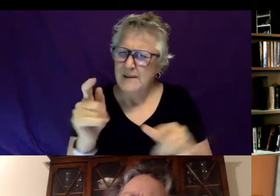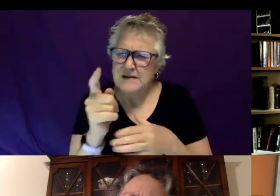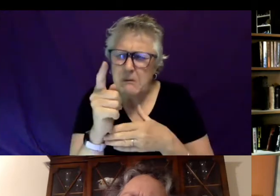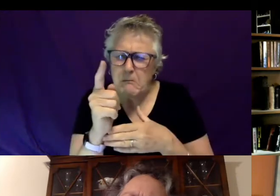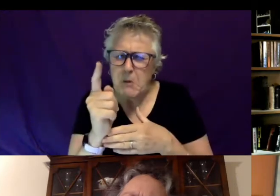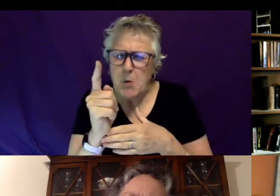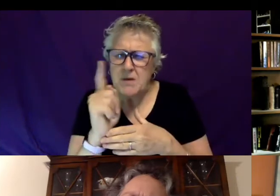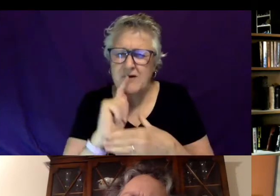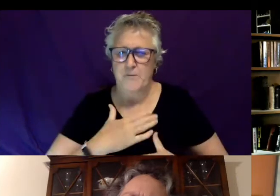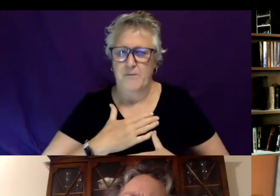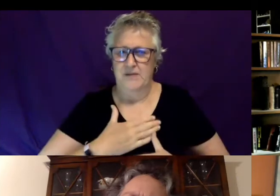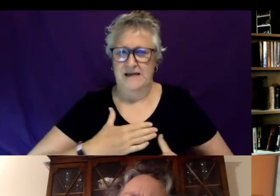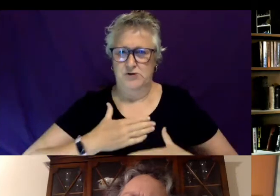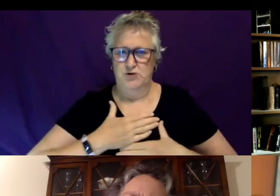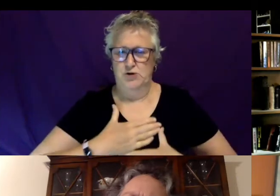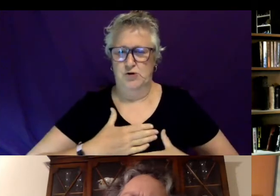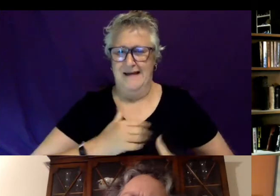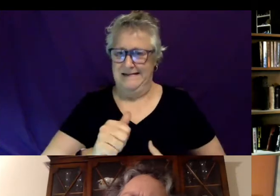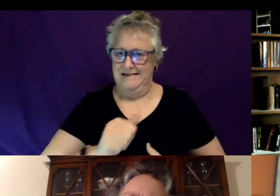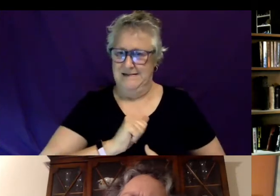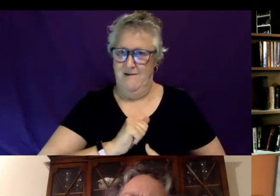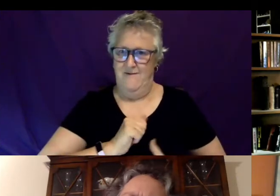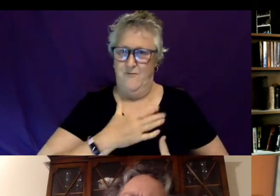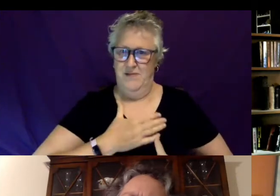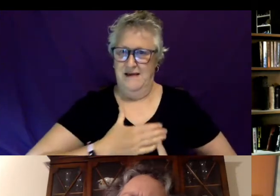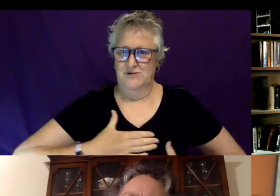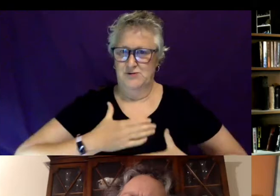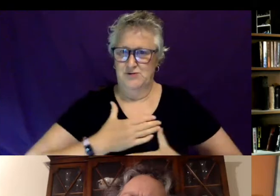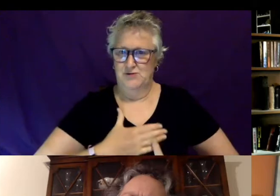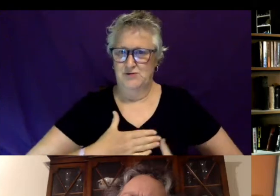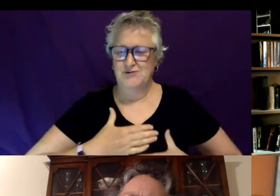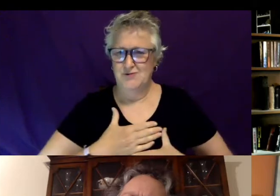And so that that's why the feather pec-- plucking becomes so, uh